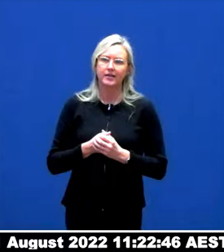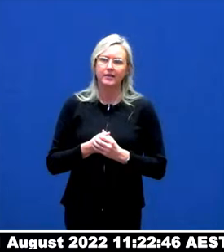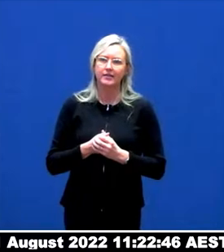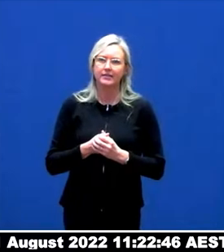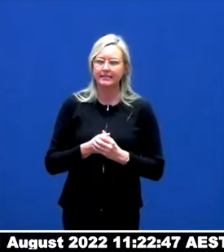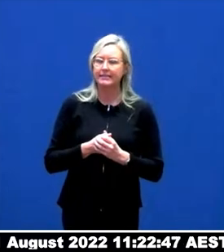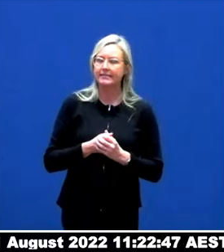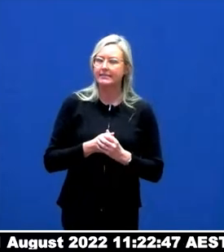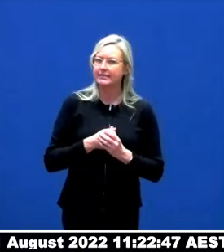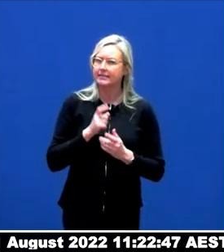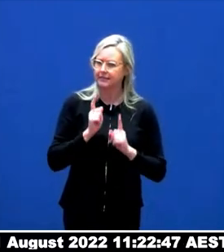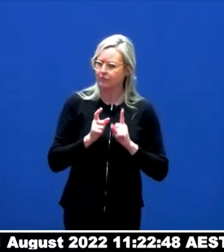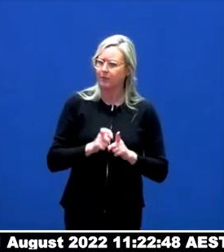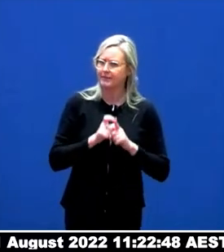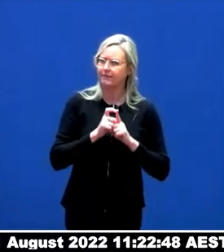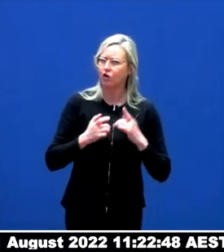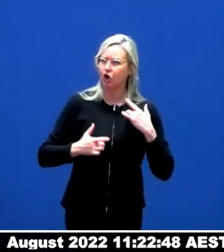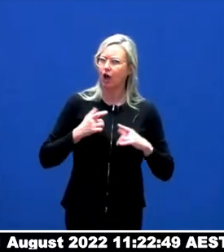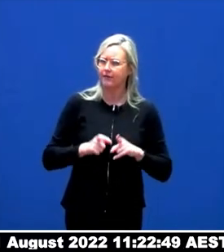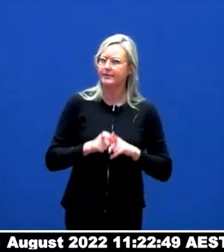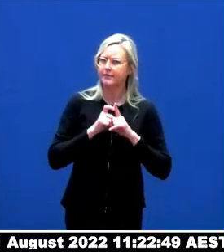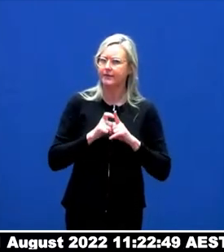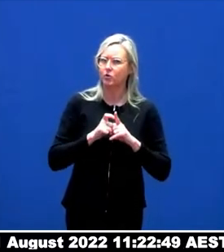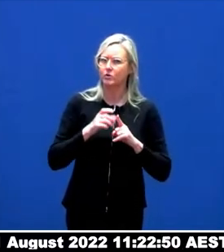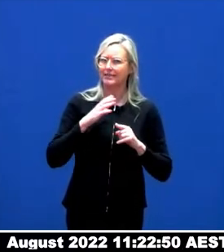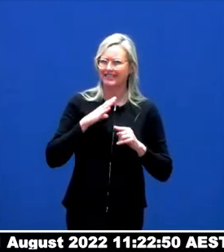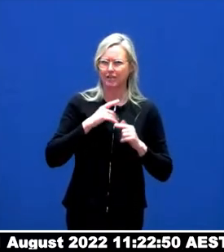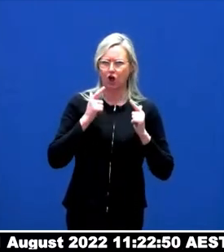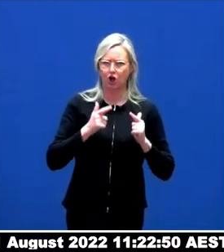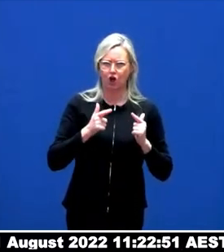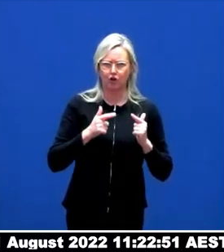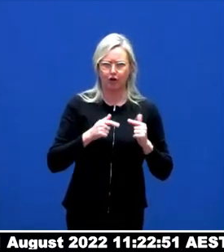You can say you had to go through a lot of processes that you have to go through.